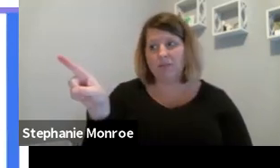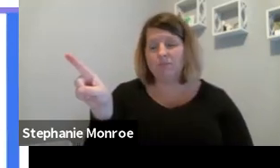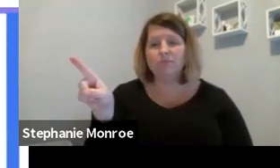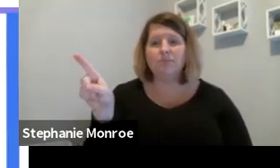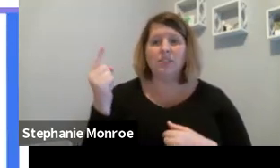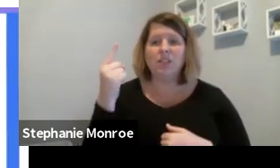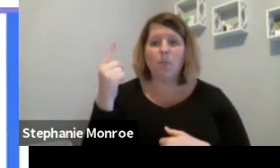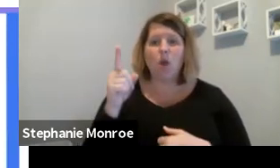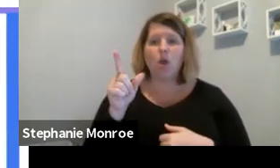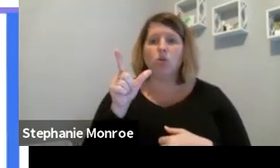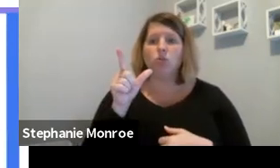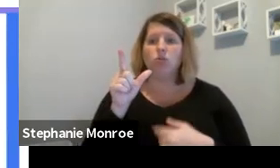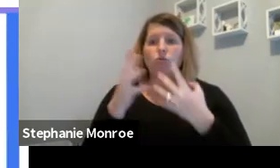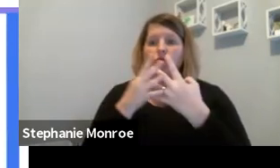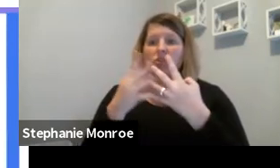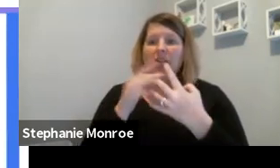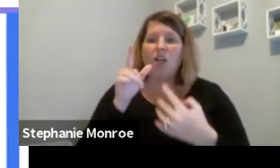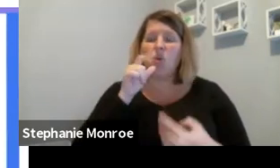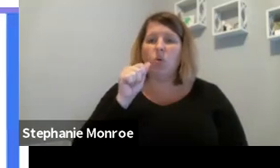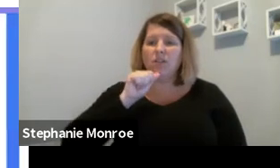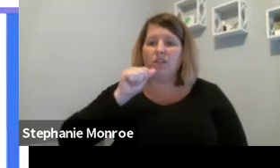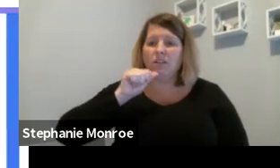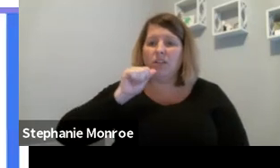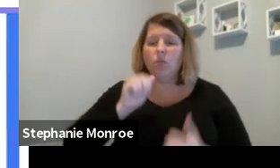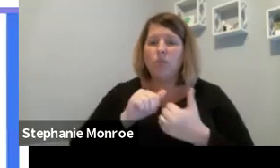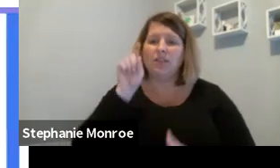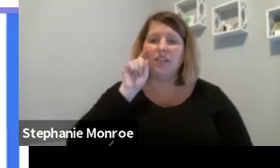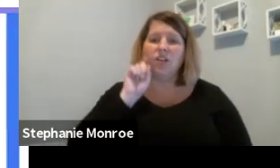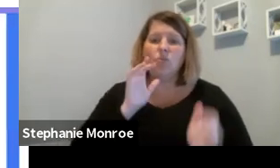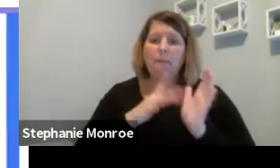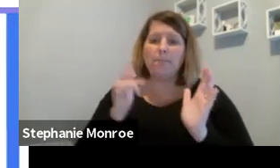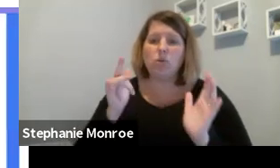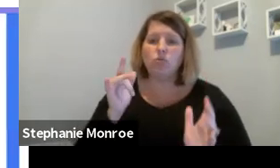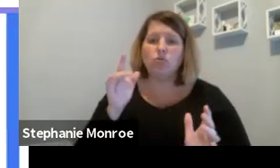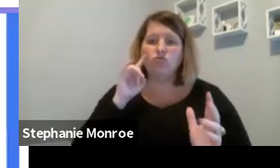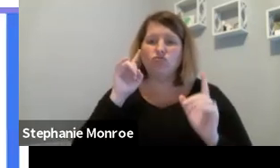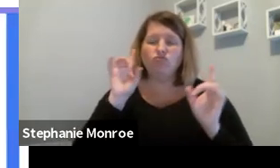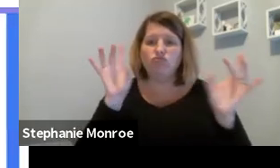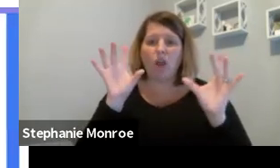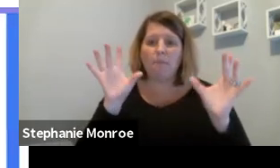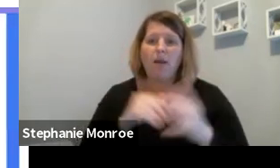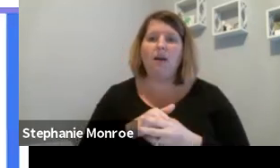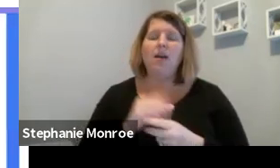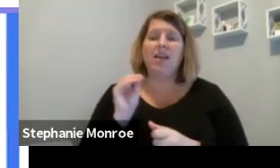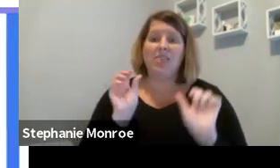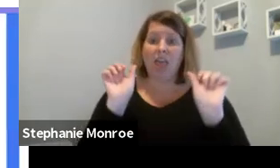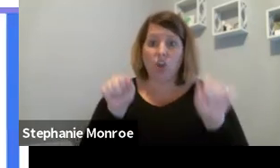to jail who is dealing with sexual abuse trauma, and they could have gotten a ride